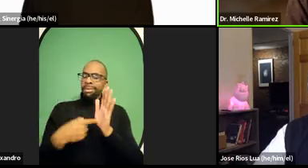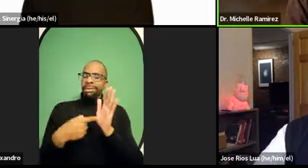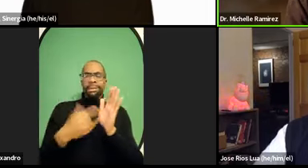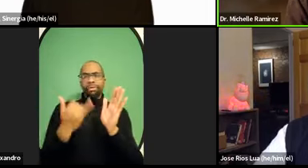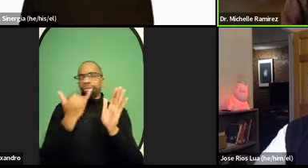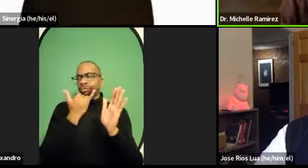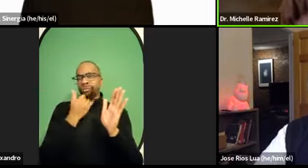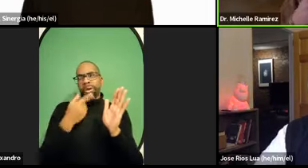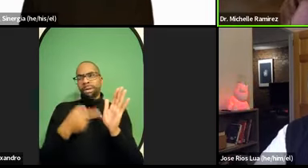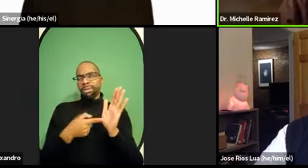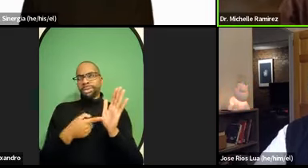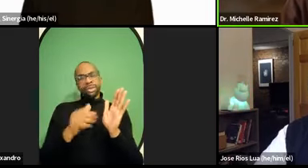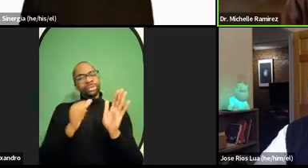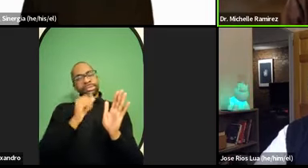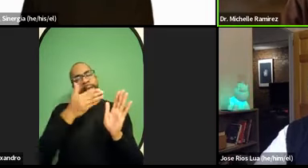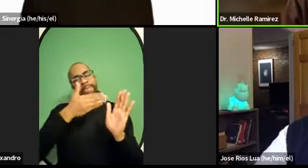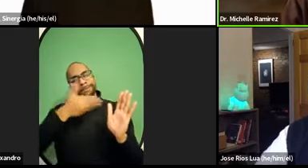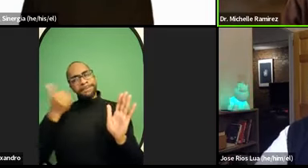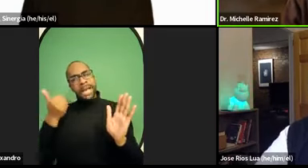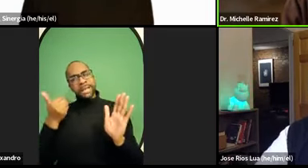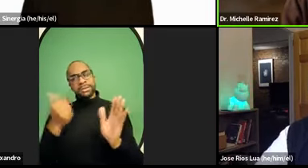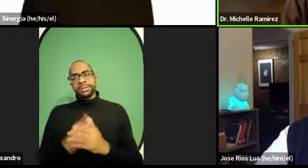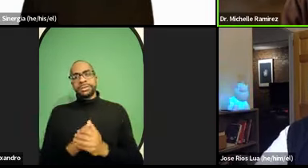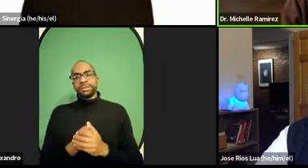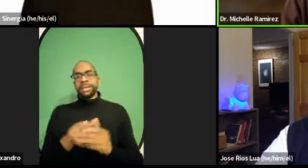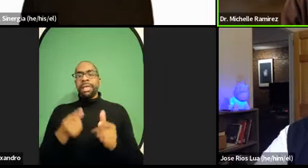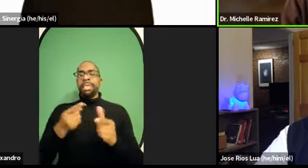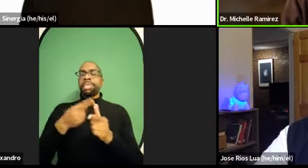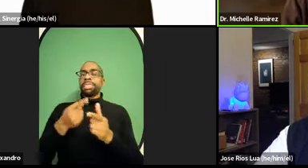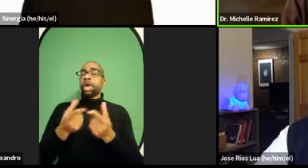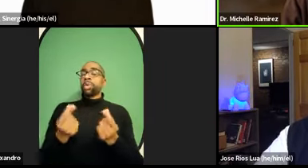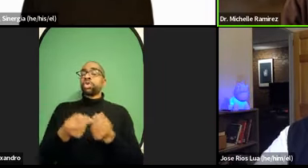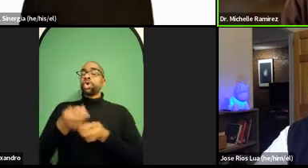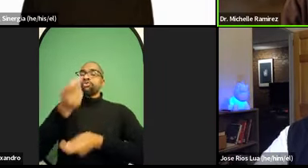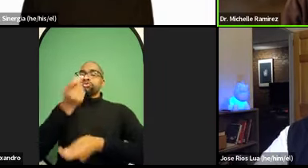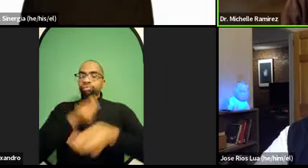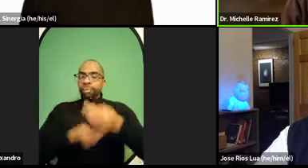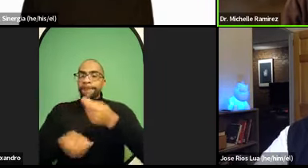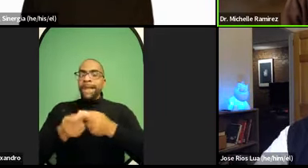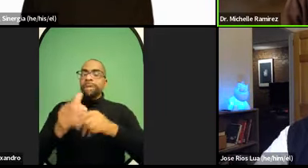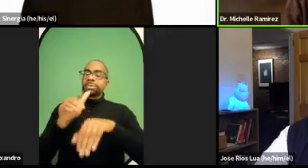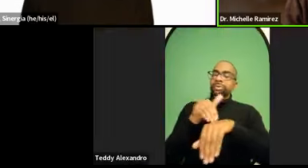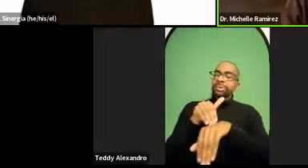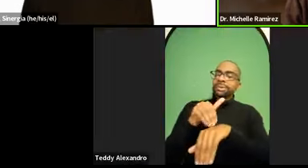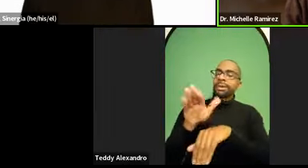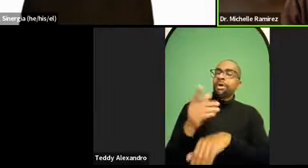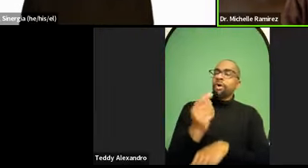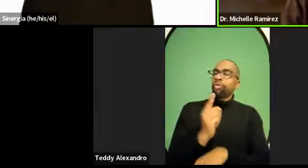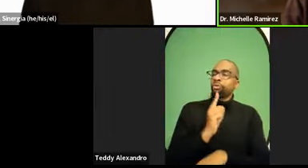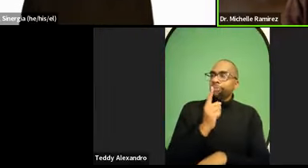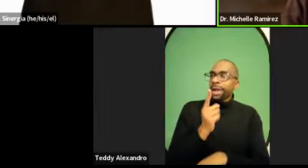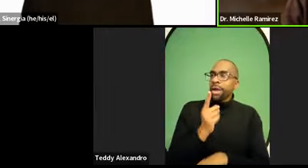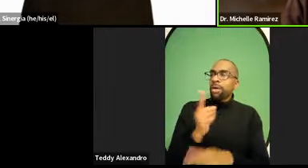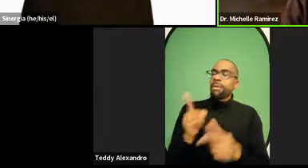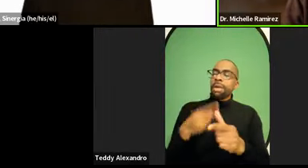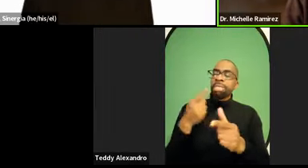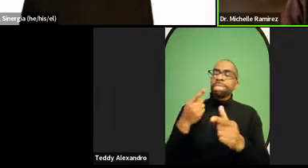them that the sources that they're getting their information from may not be the. best sources and maybe replace that with a repeatable stores